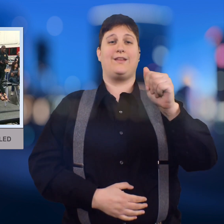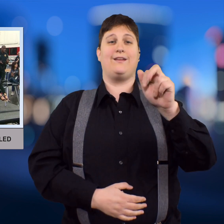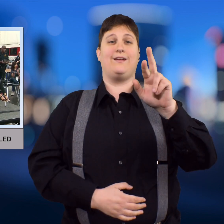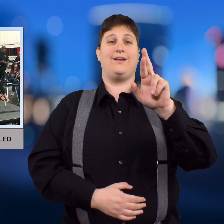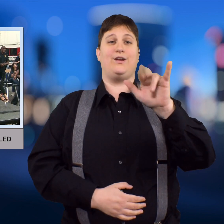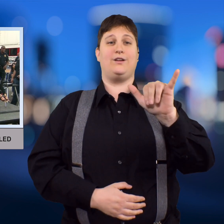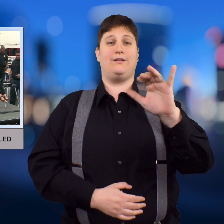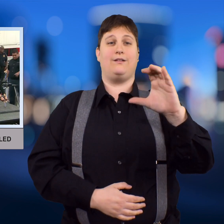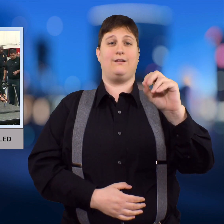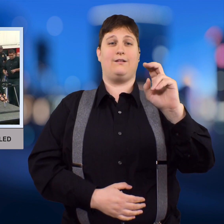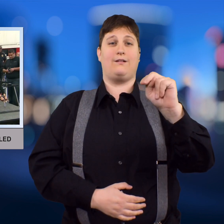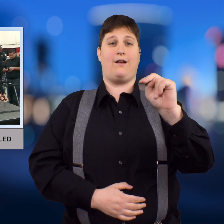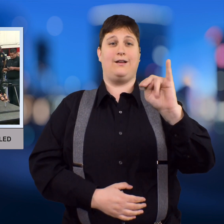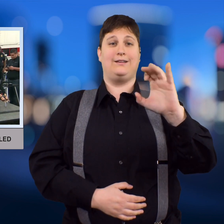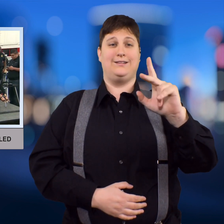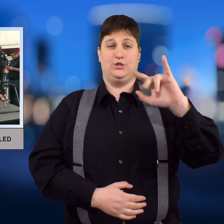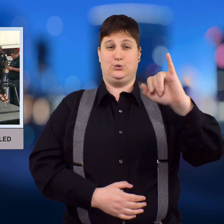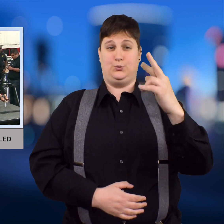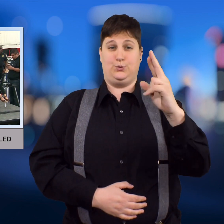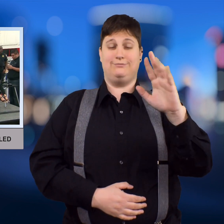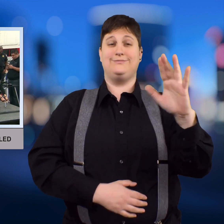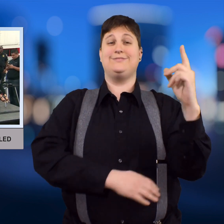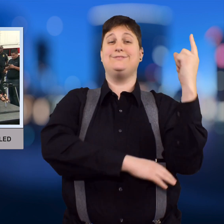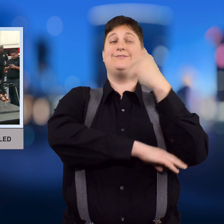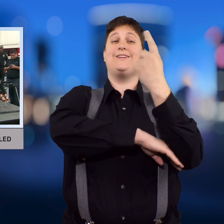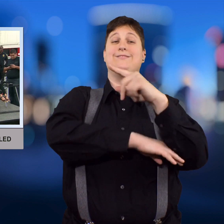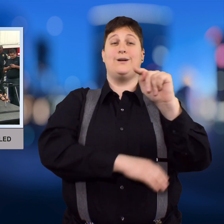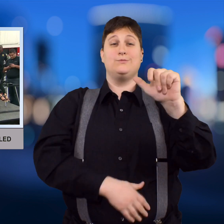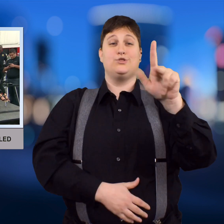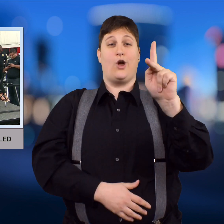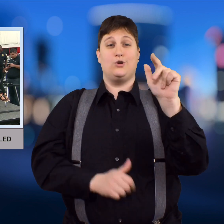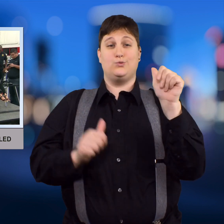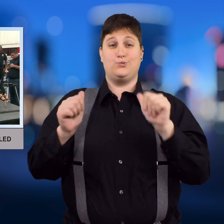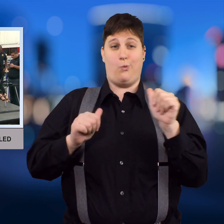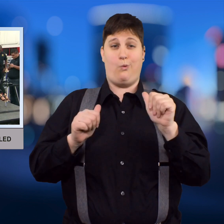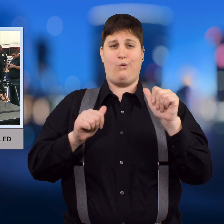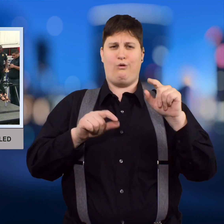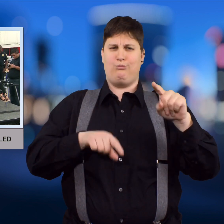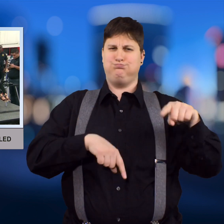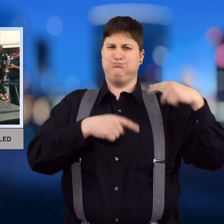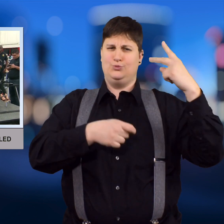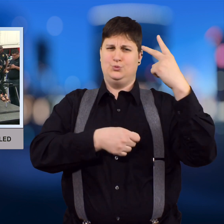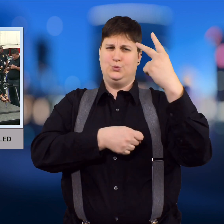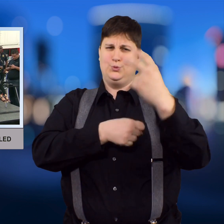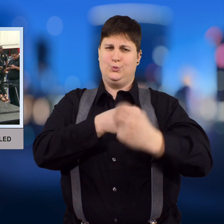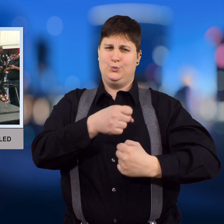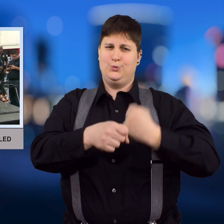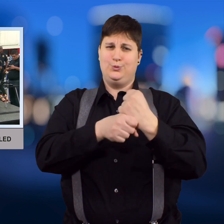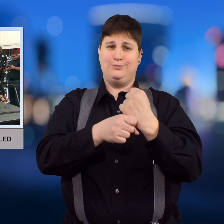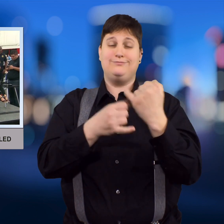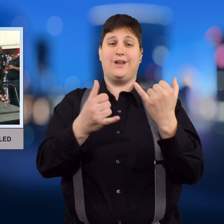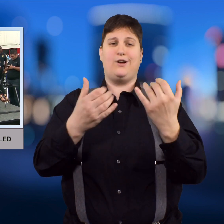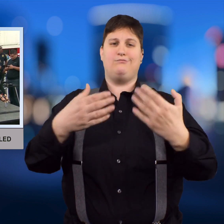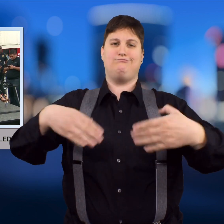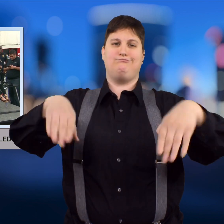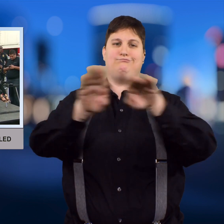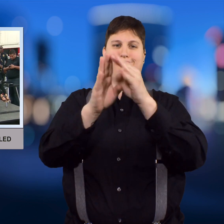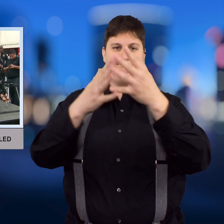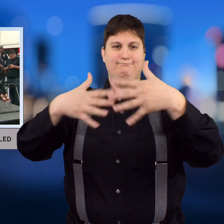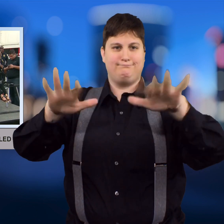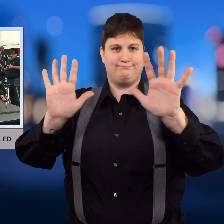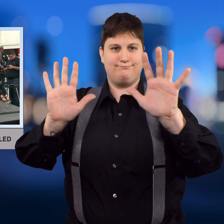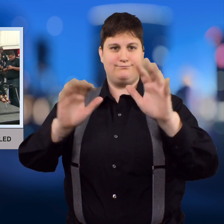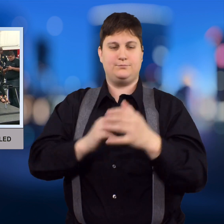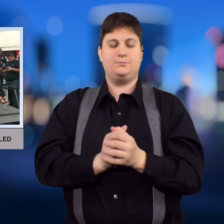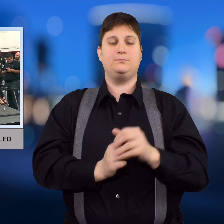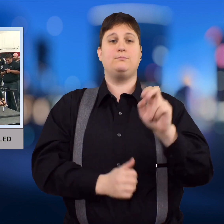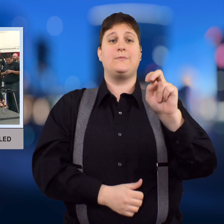Harry Connick Jr's daytime talk show is ending its two-year run.